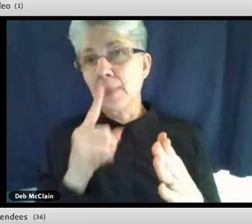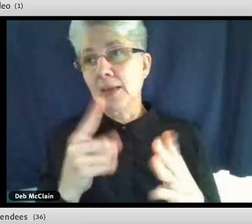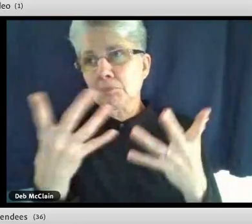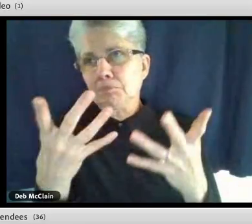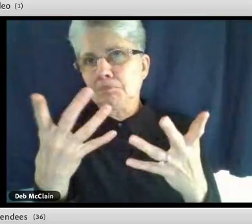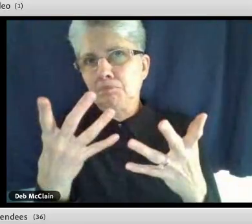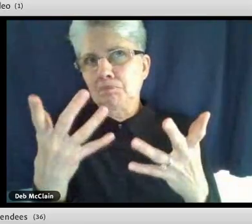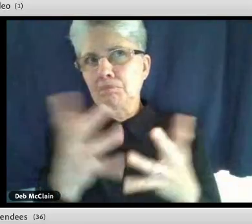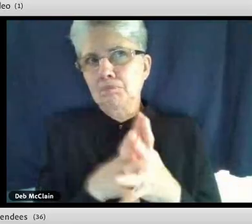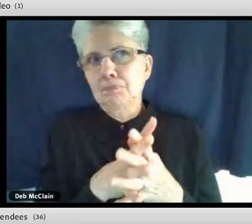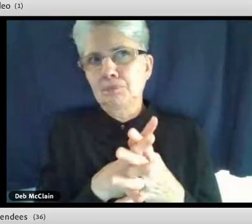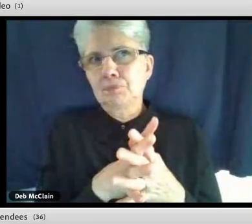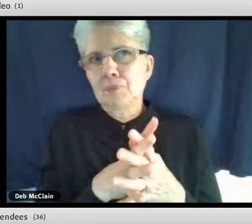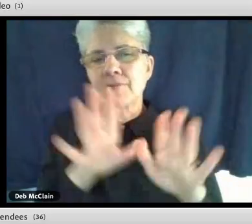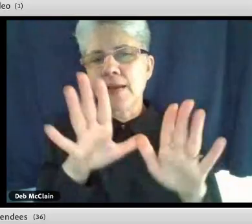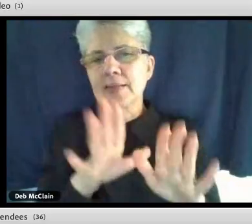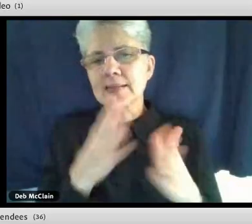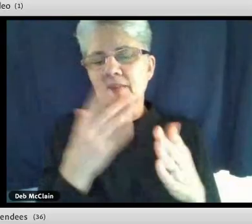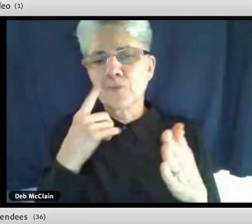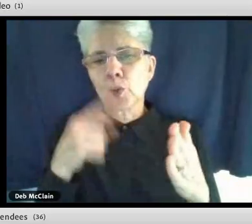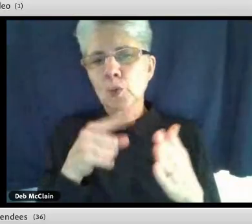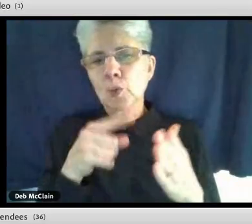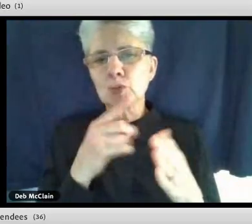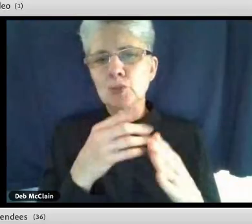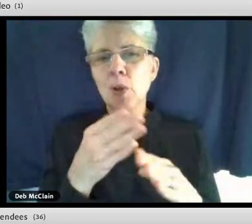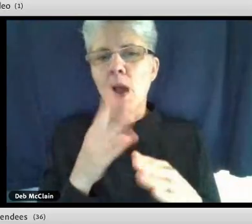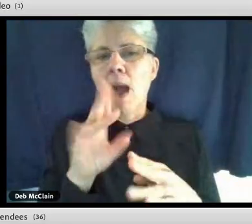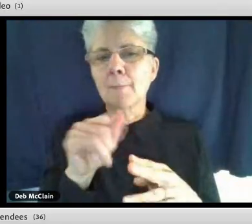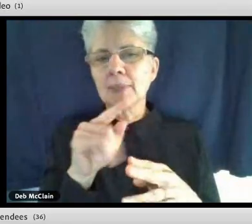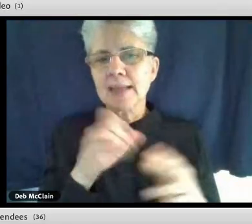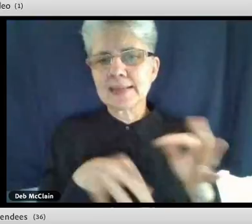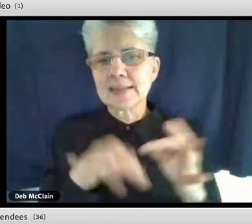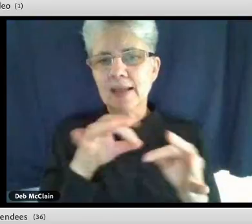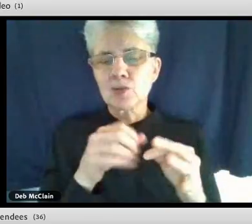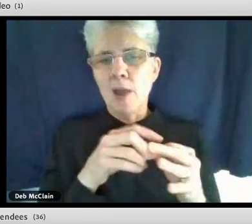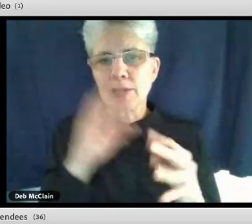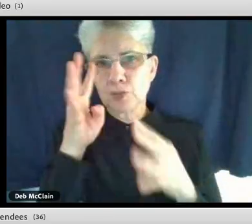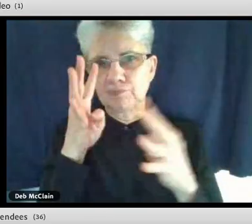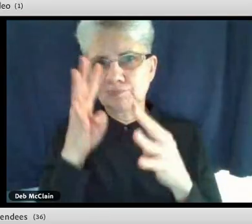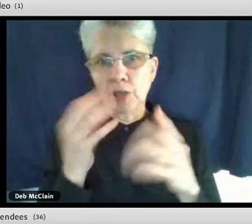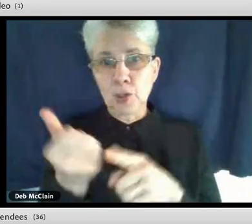So for Florida, it might be a fantastic thing for you guys to update there